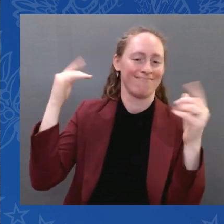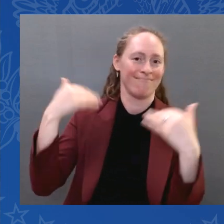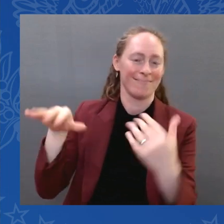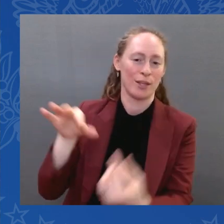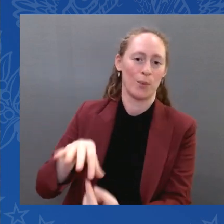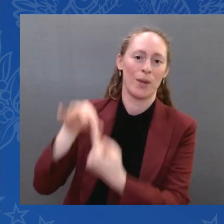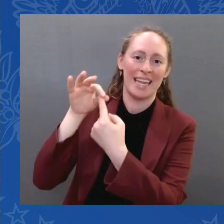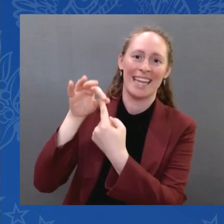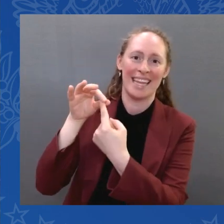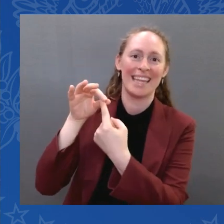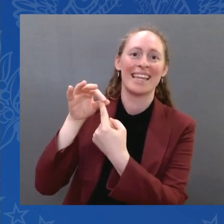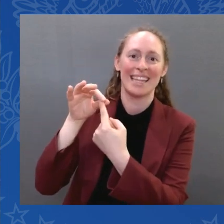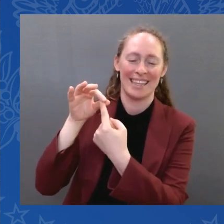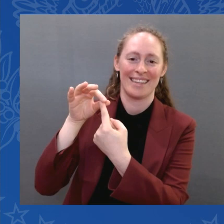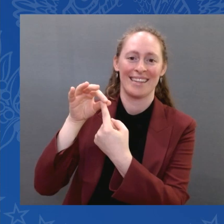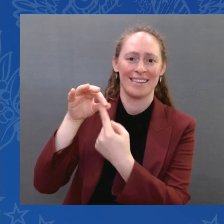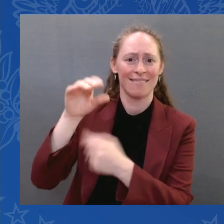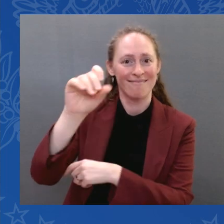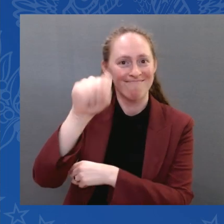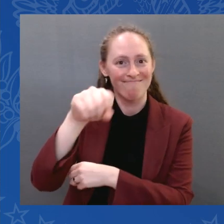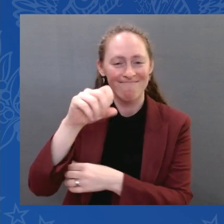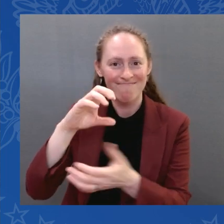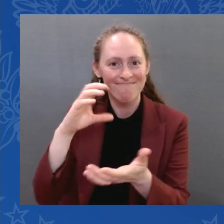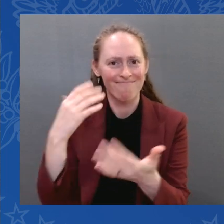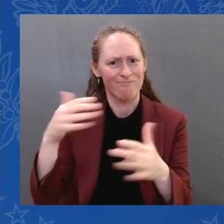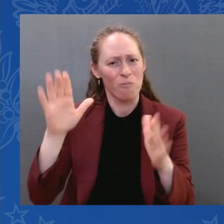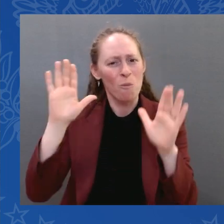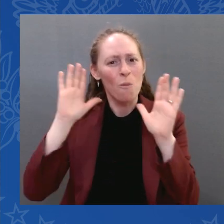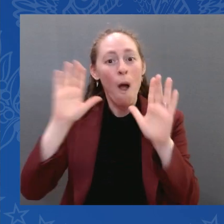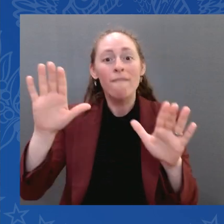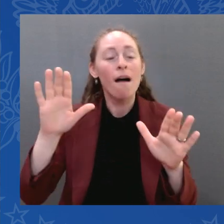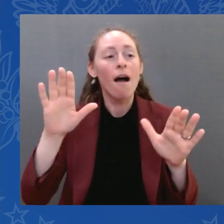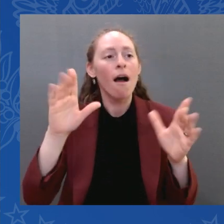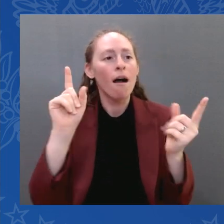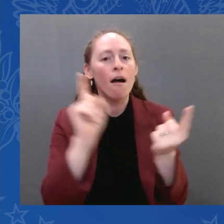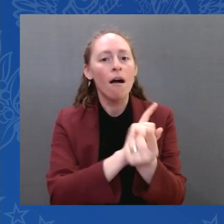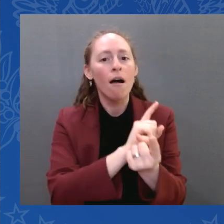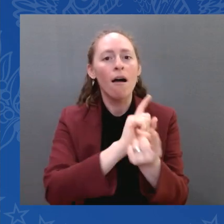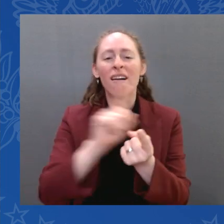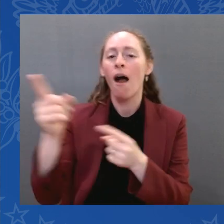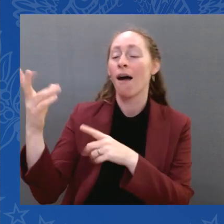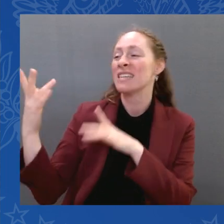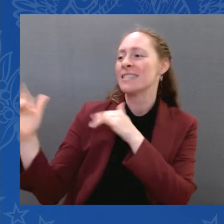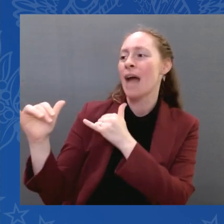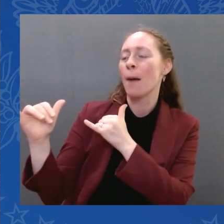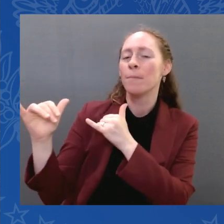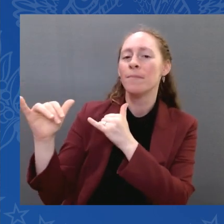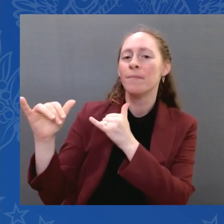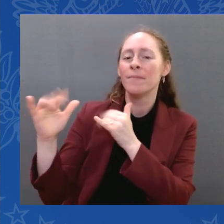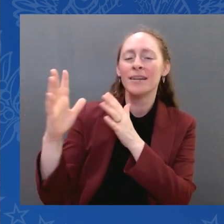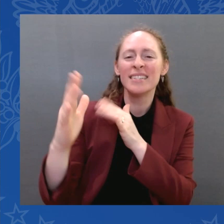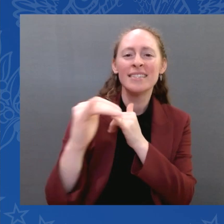I don't know, plan family vacations around to vote or have your carefully planned anniversary dinner